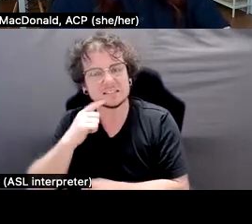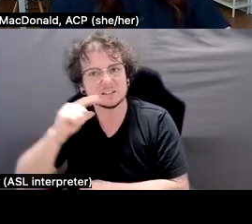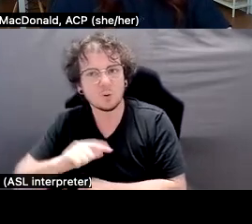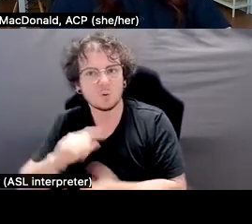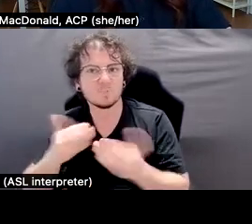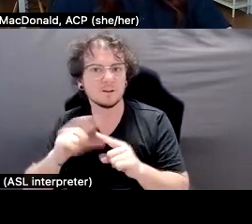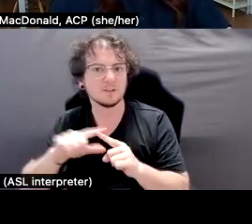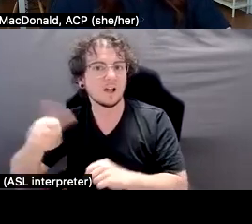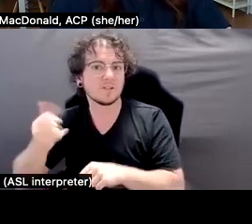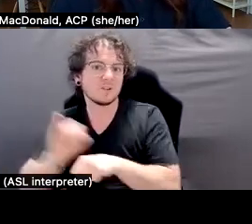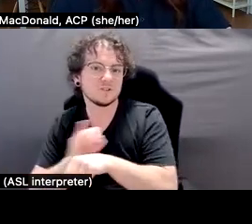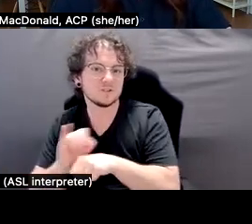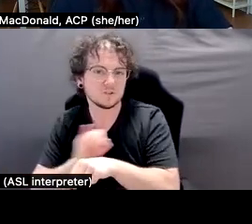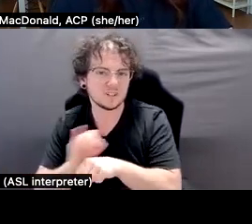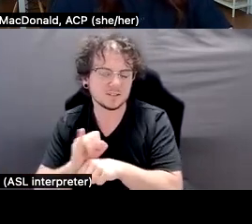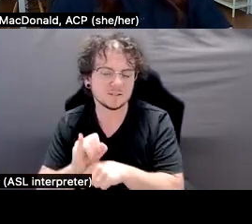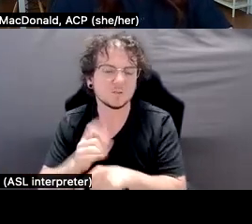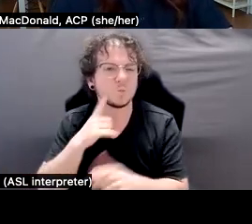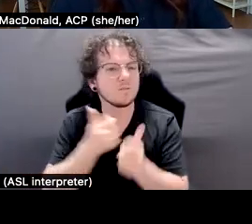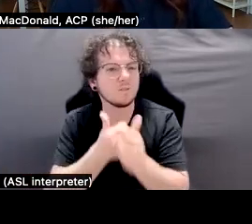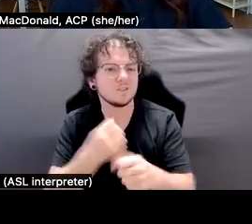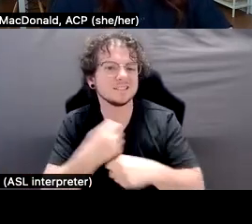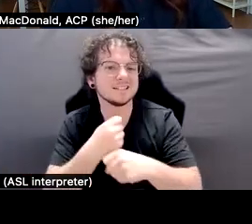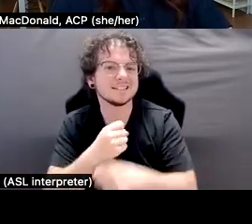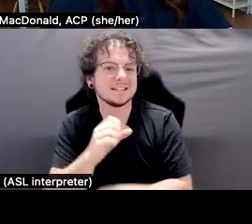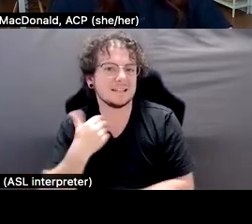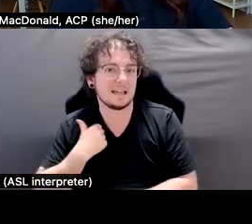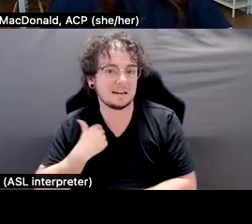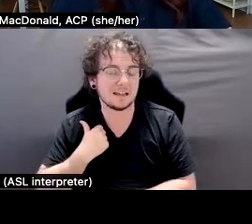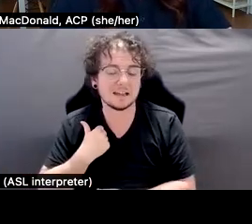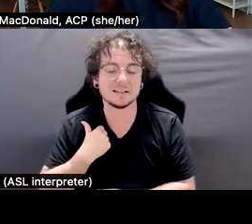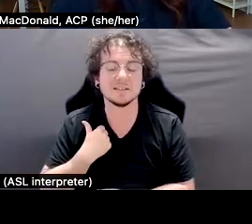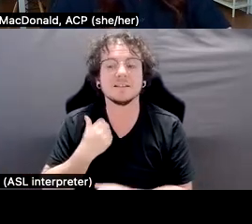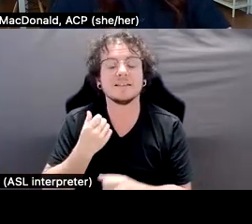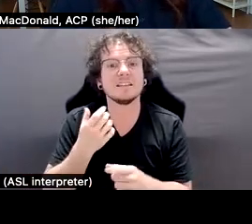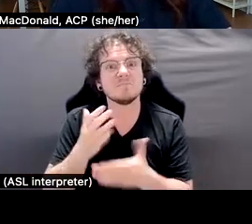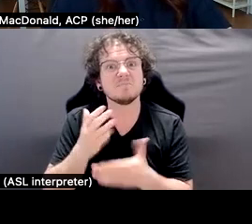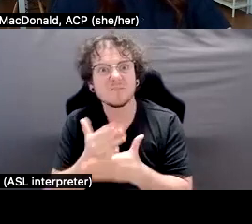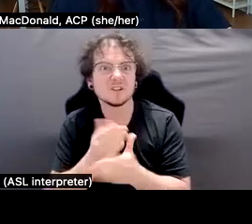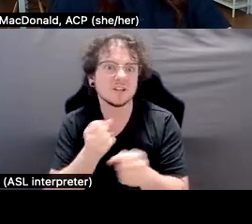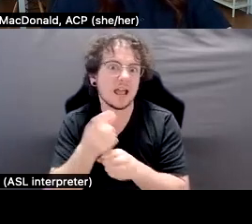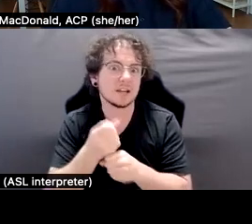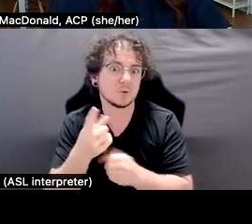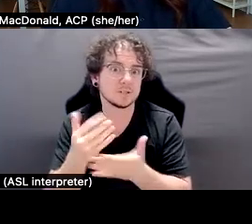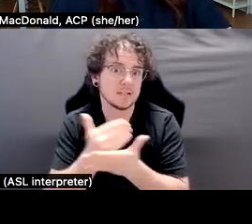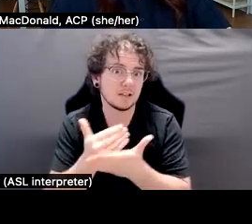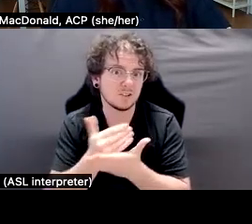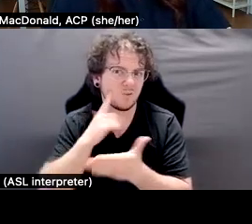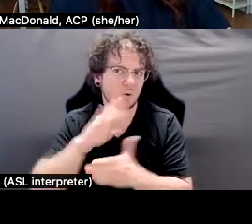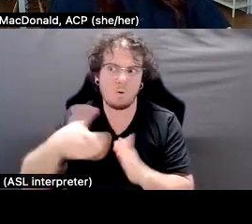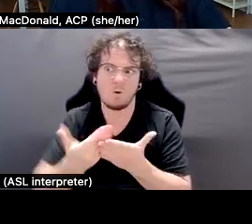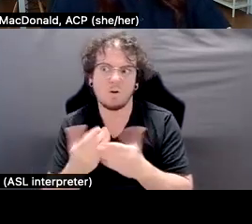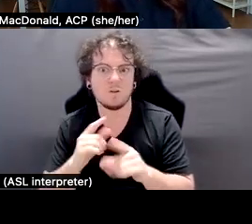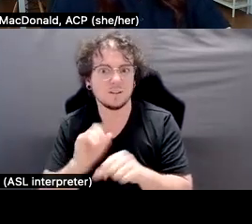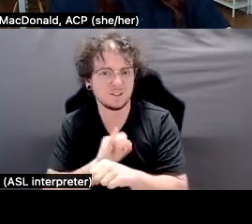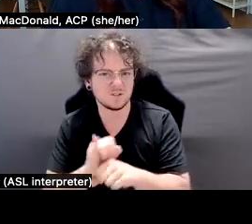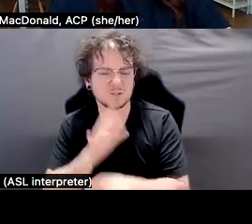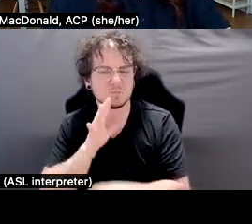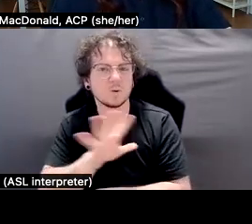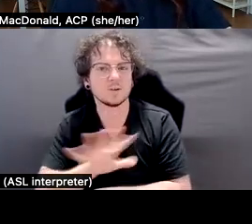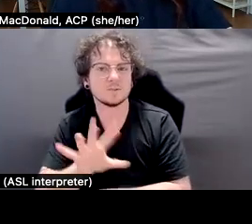According to StatCan, the average annual salary in Canada across all industries in 2024 was $72,800,